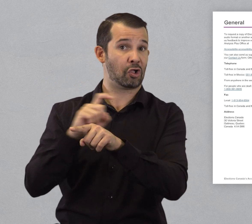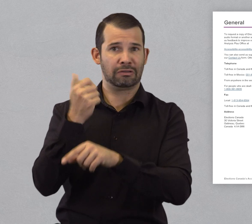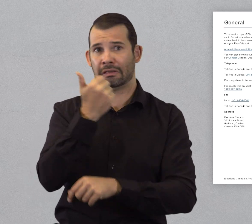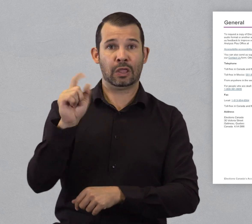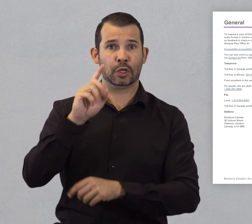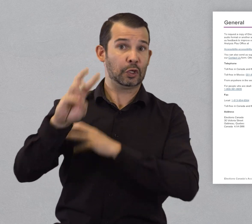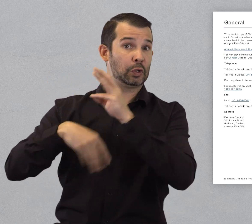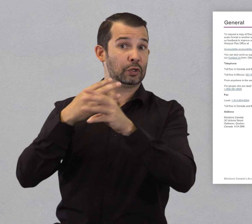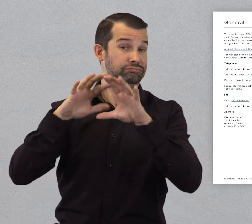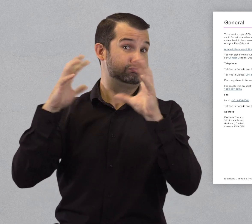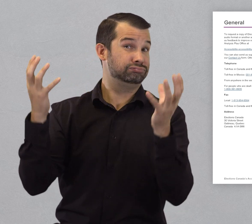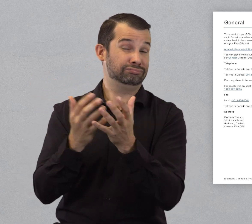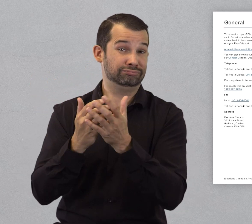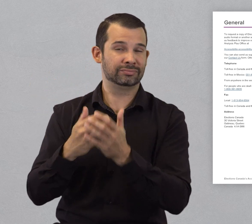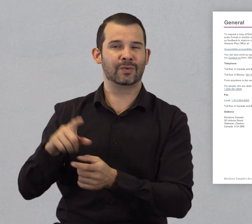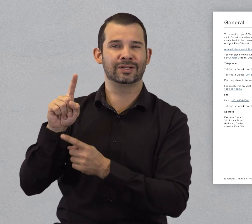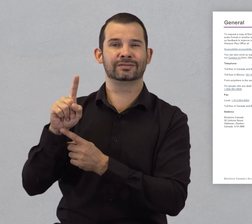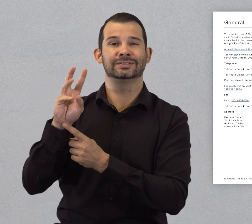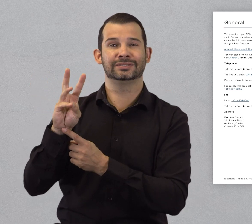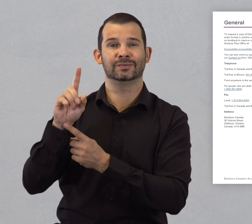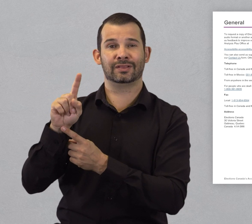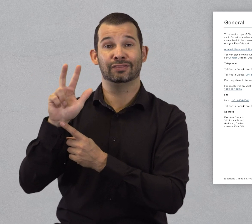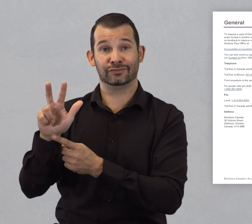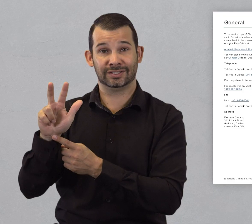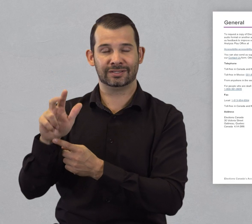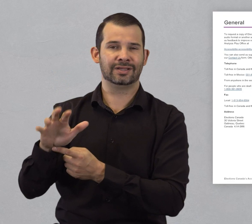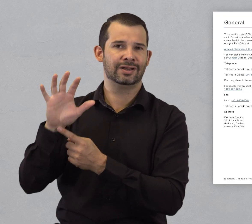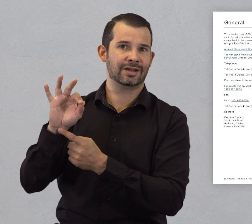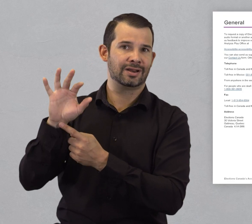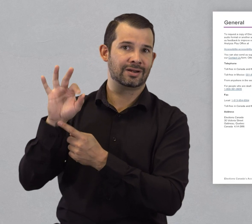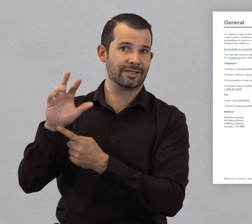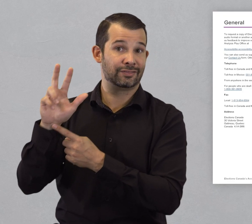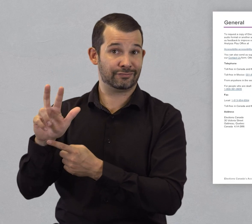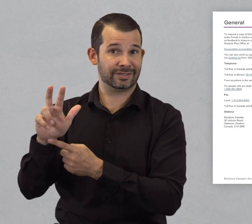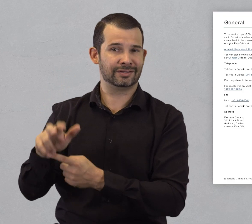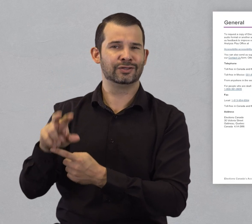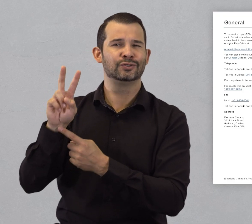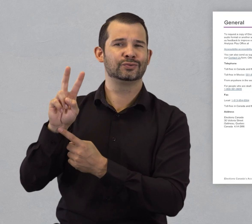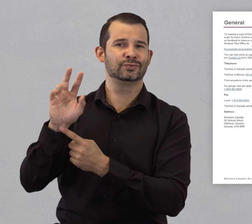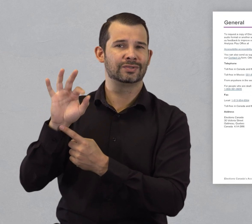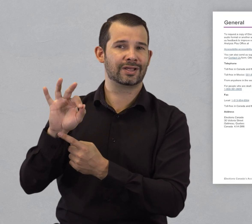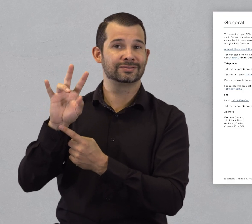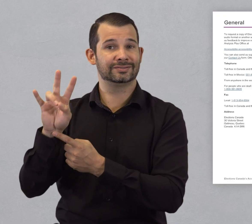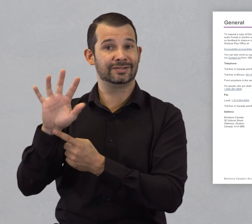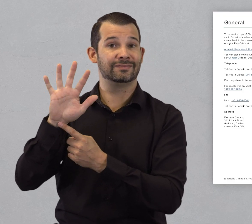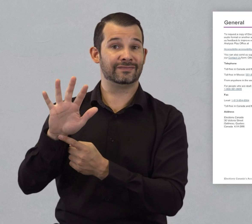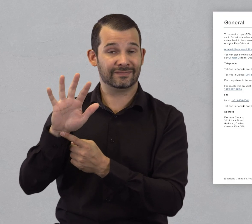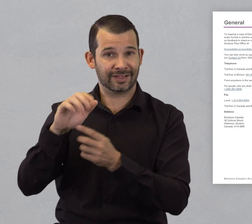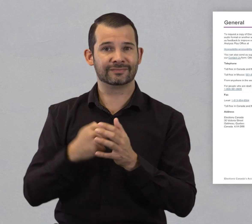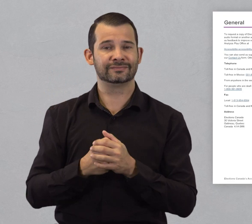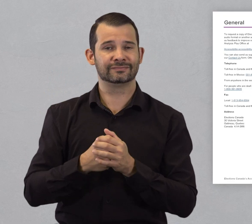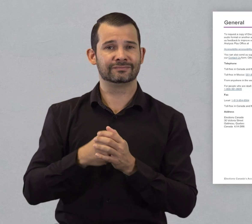From anywhere in the world: 1-613-993-2975